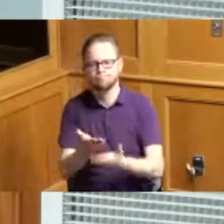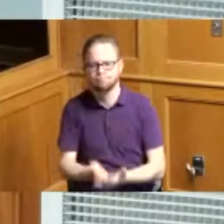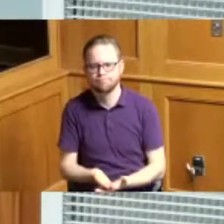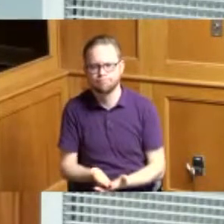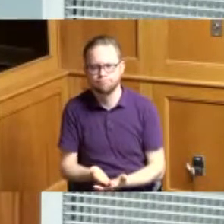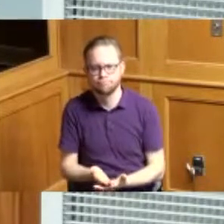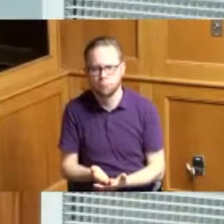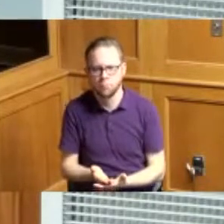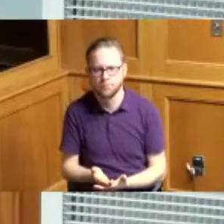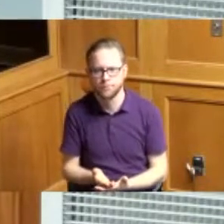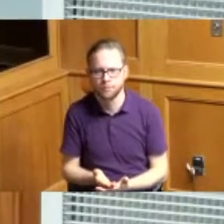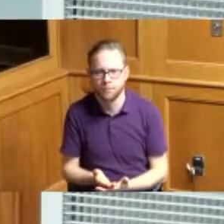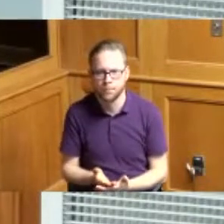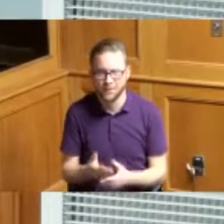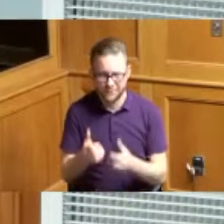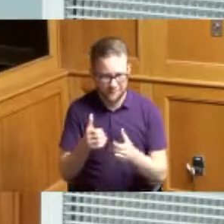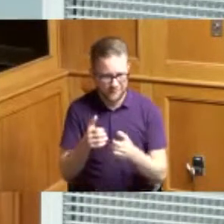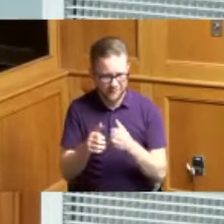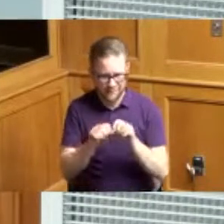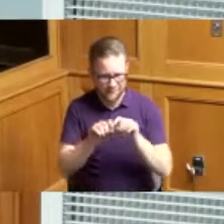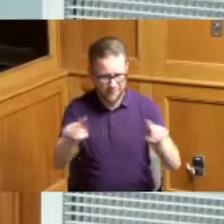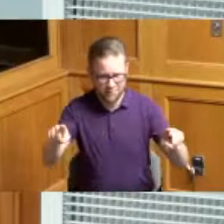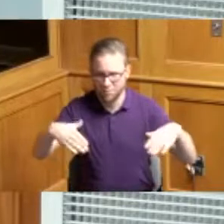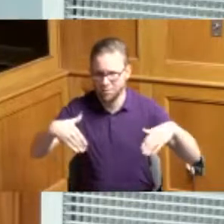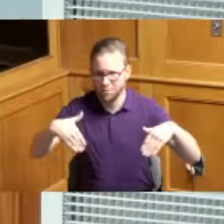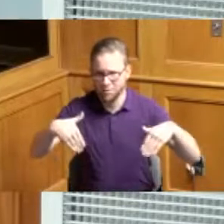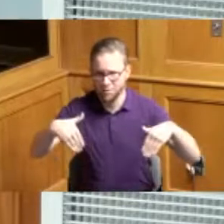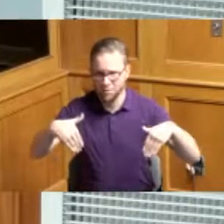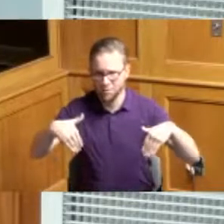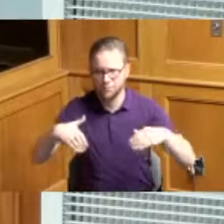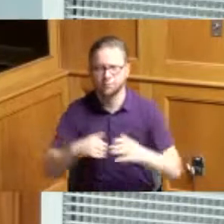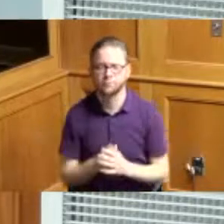have the text I do not believe we have the text option I do know we spend a lot of time